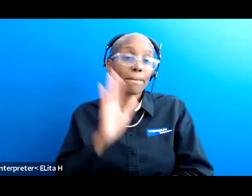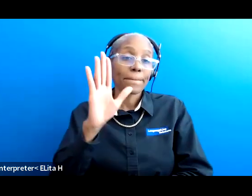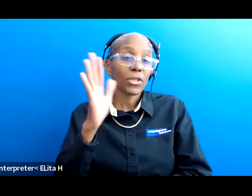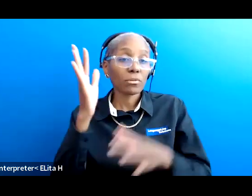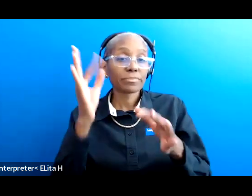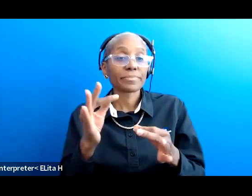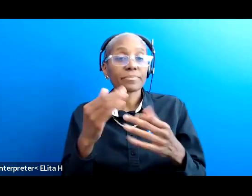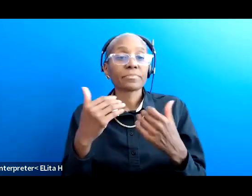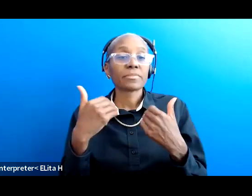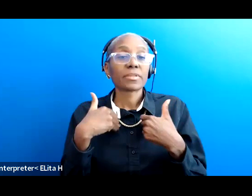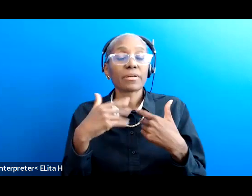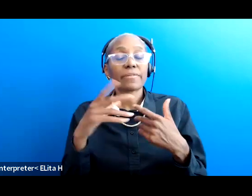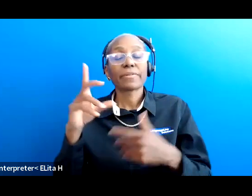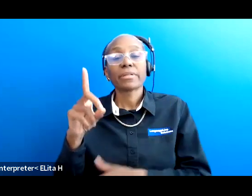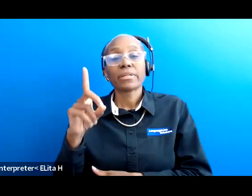There are digital stim devices.